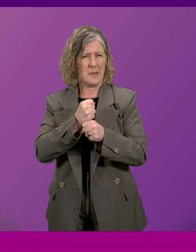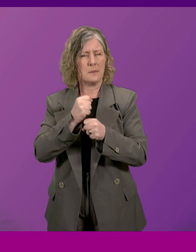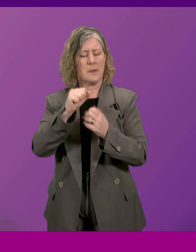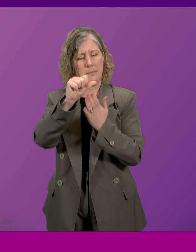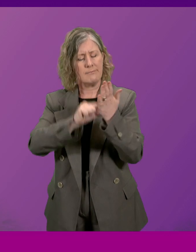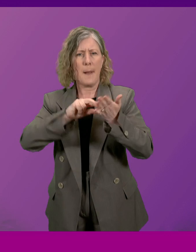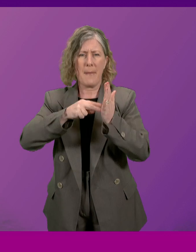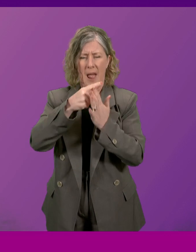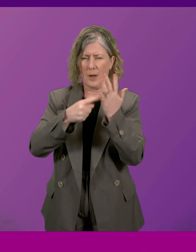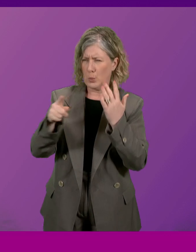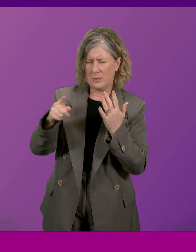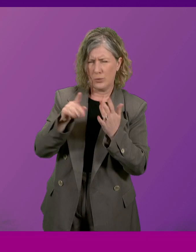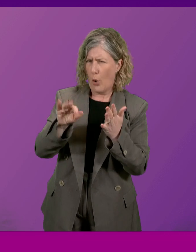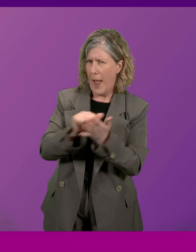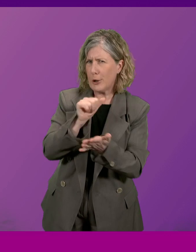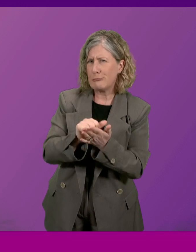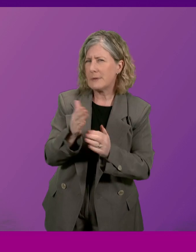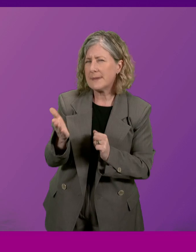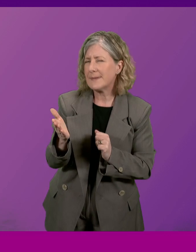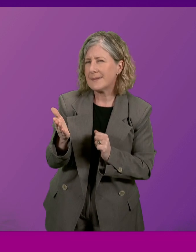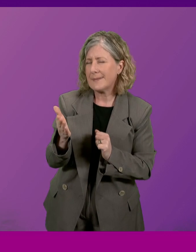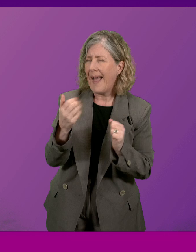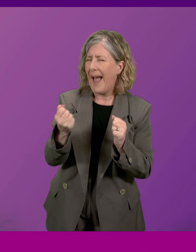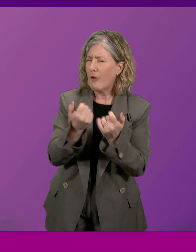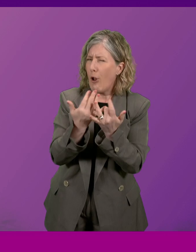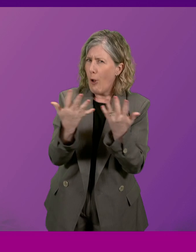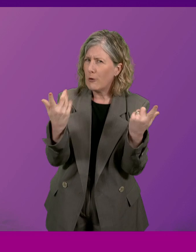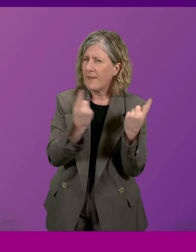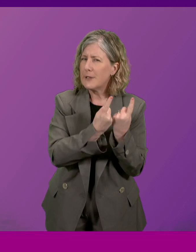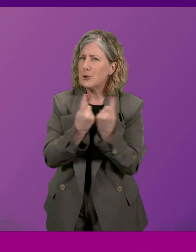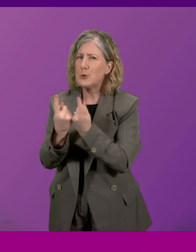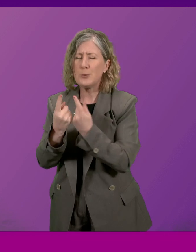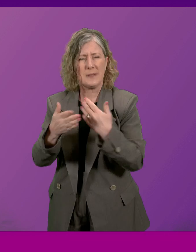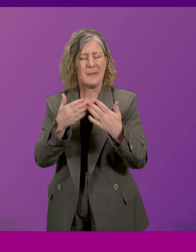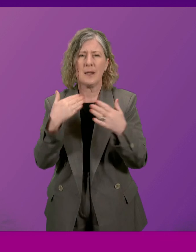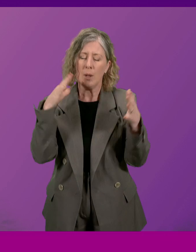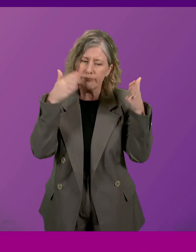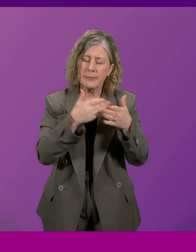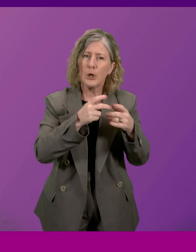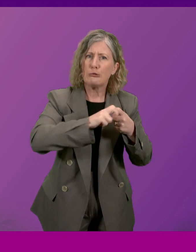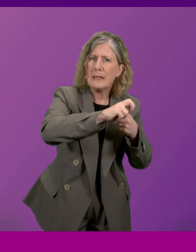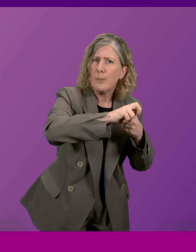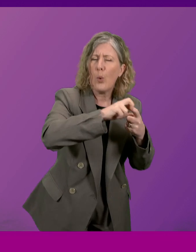and not representative. On a variety of issues—whether on transport, agriculture,